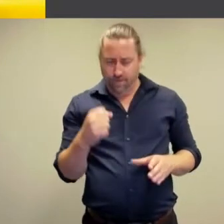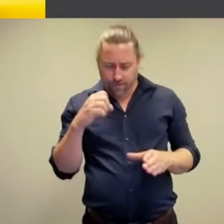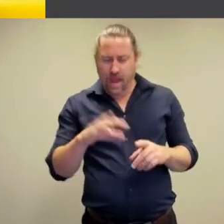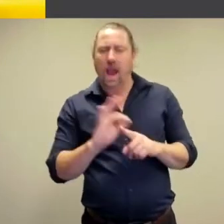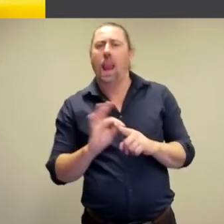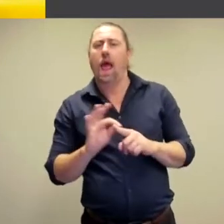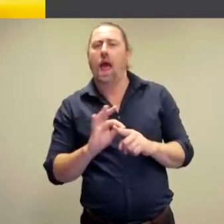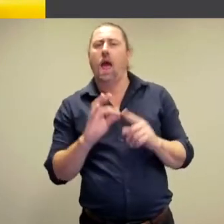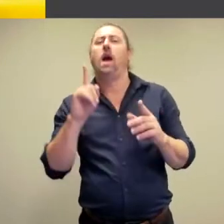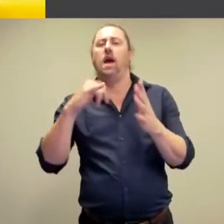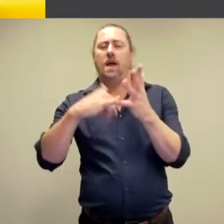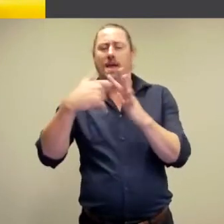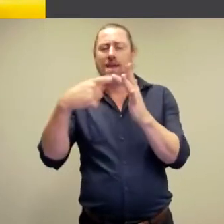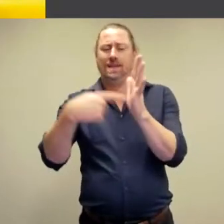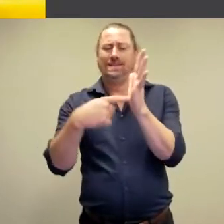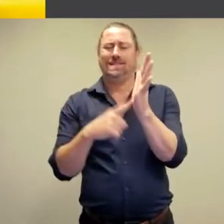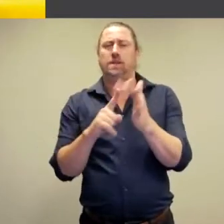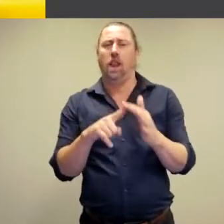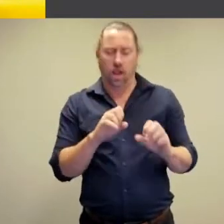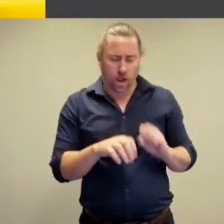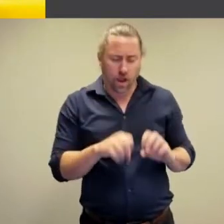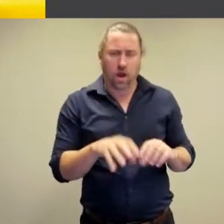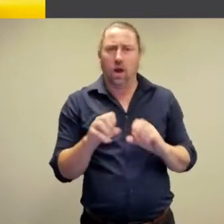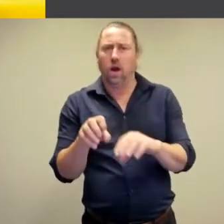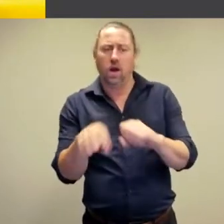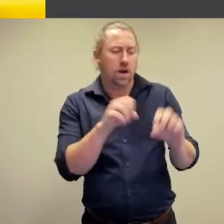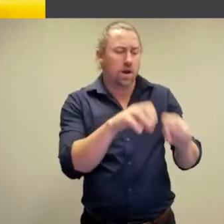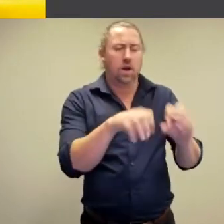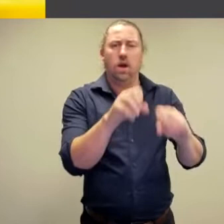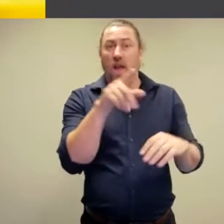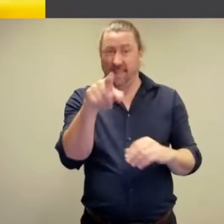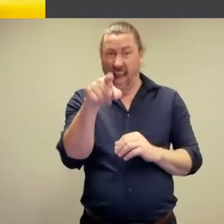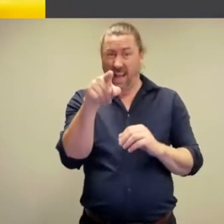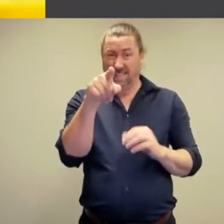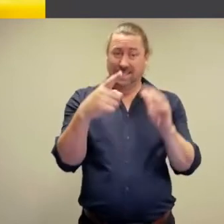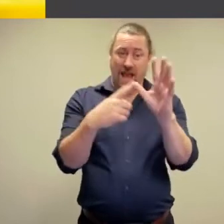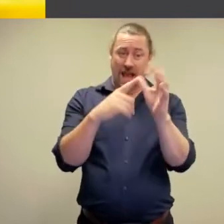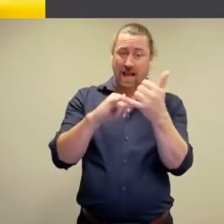of Skittles.